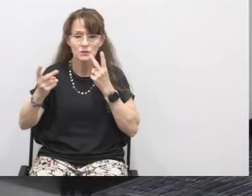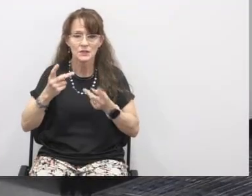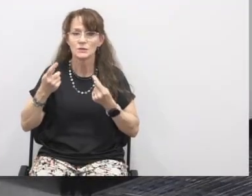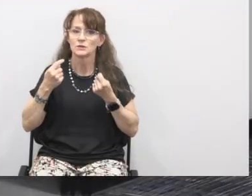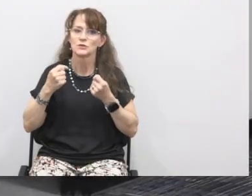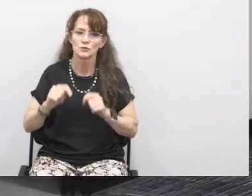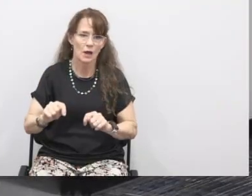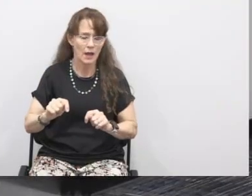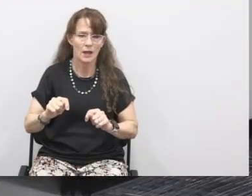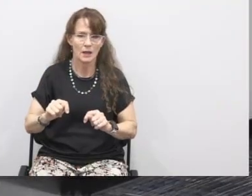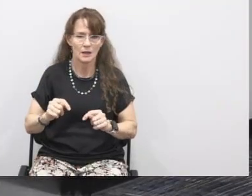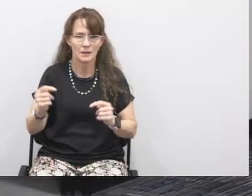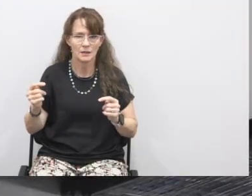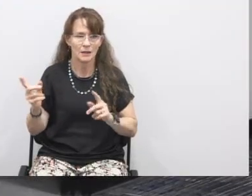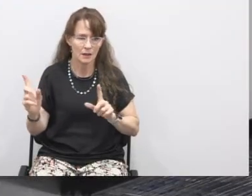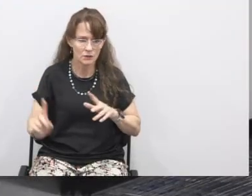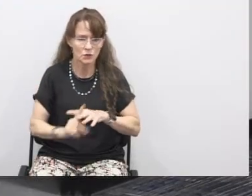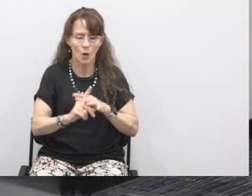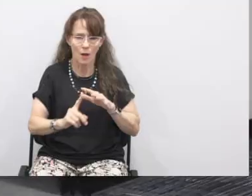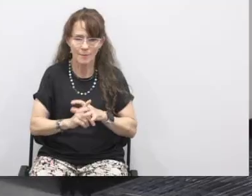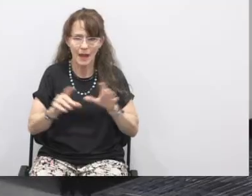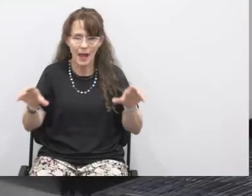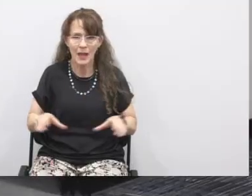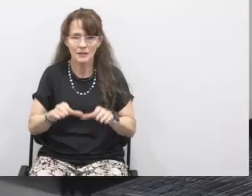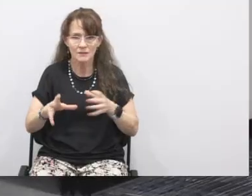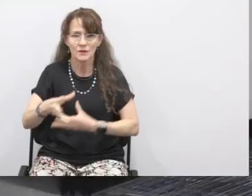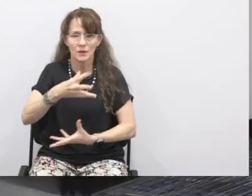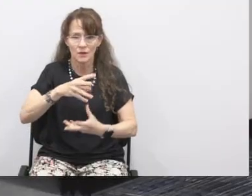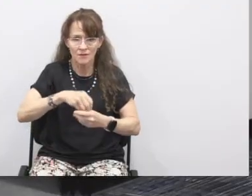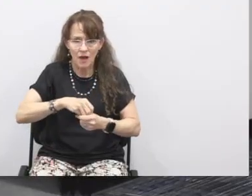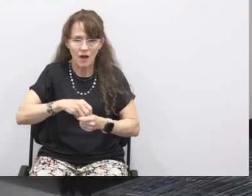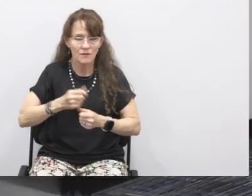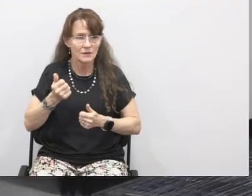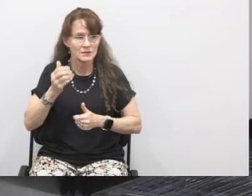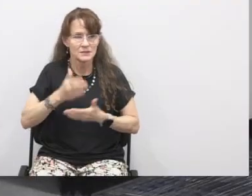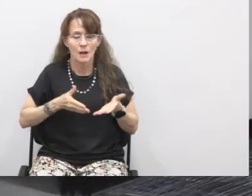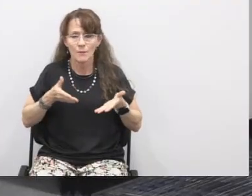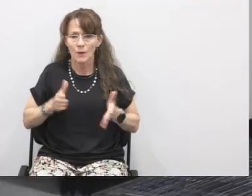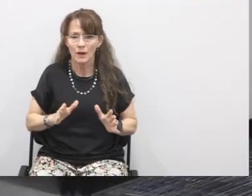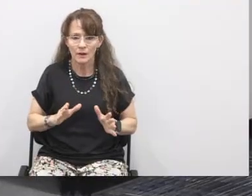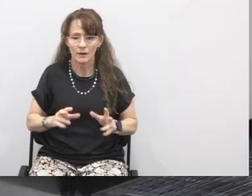to be present at these school activities, engage in any way that they could. And we sat them down and we were like,